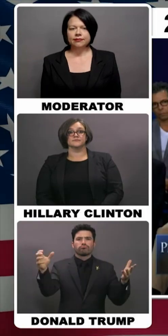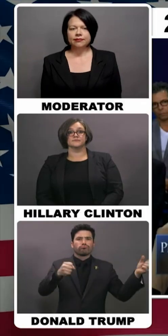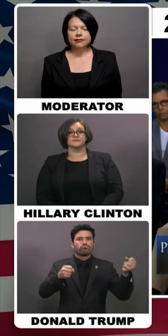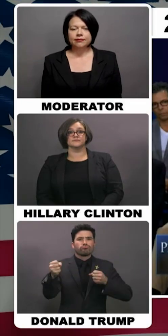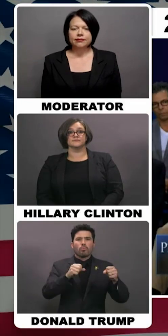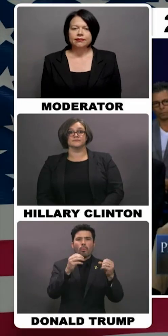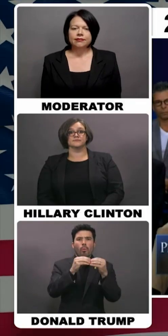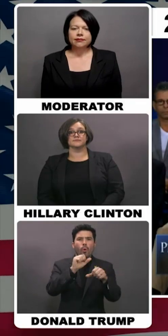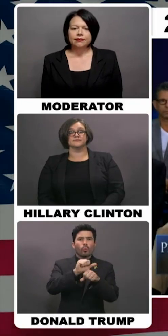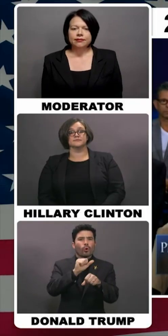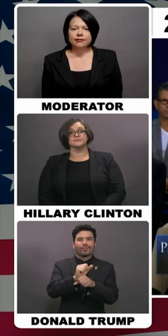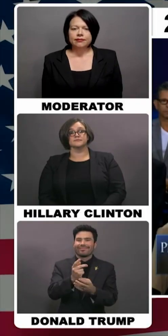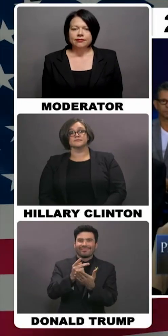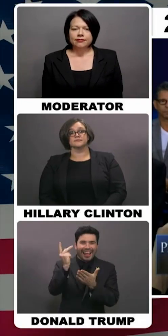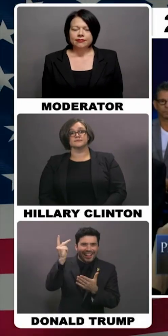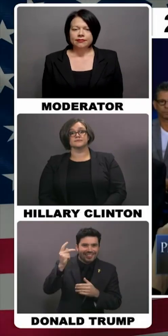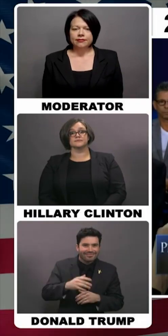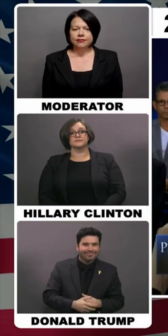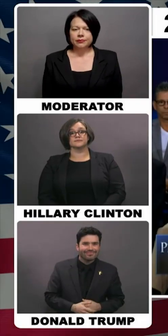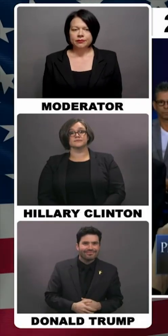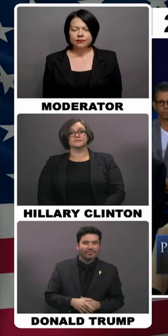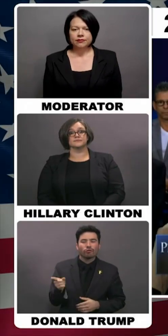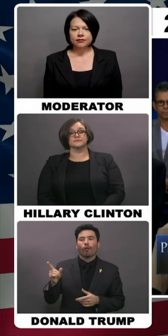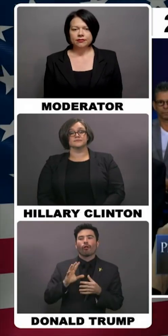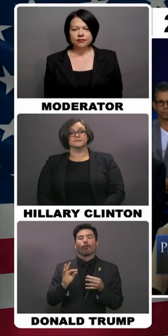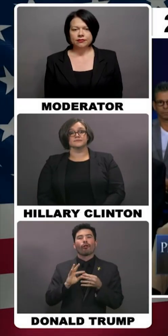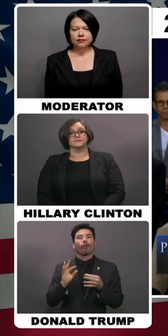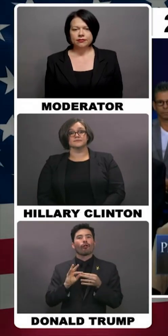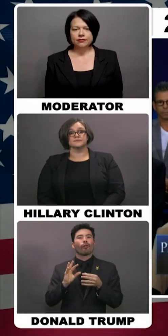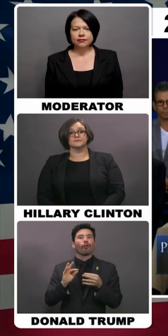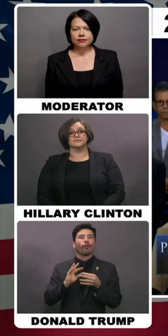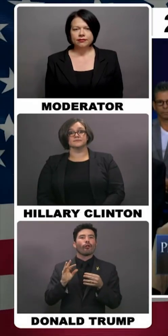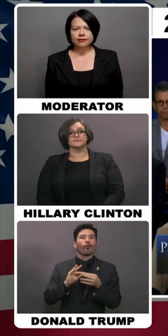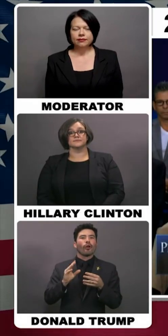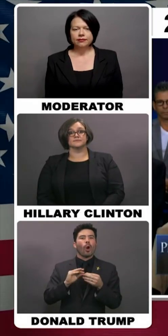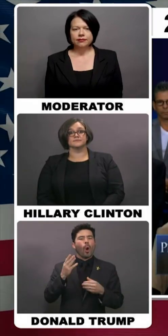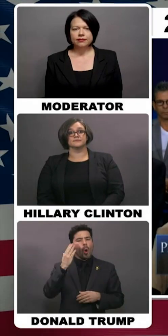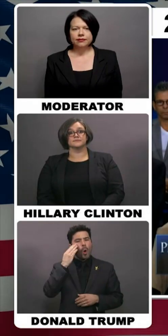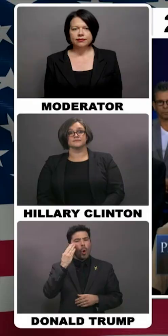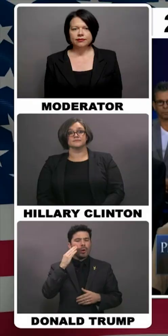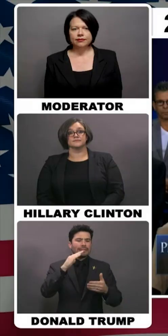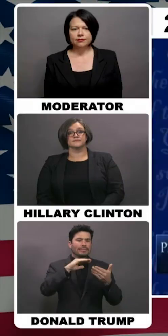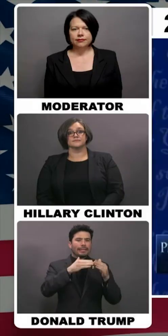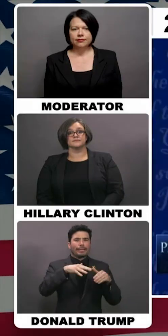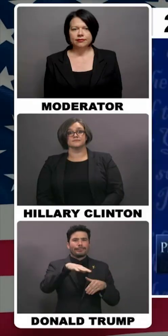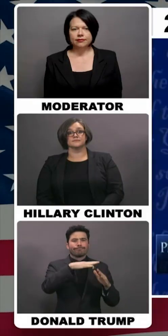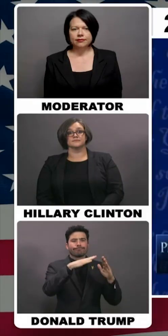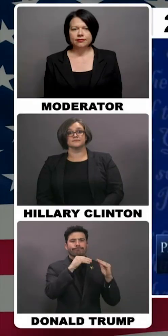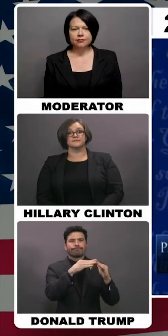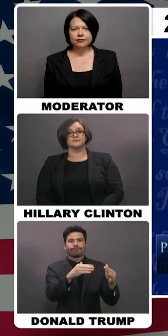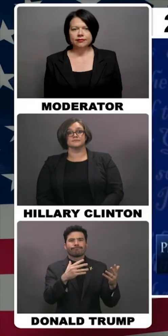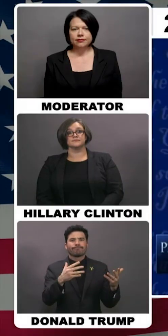I've heard them where Hillary's constantly talking about the inner cities of our country, which are a disaster,